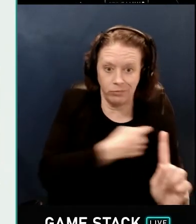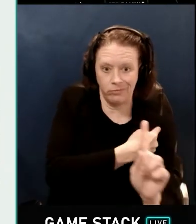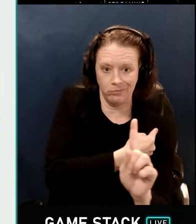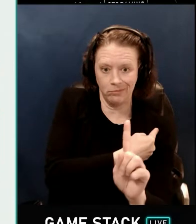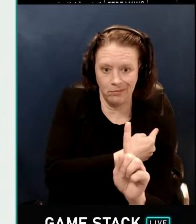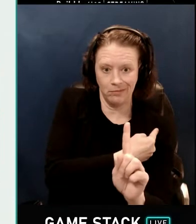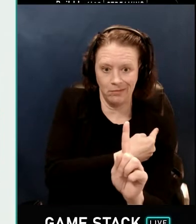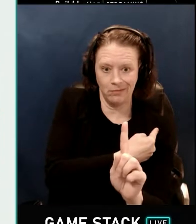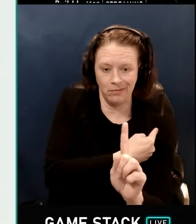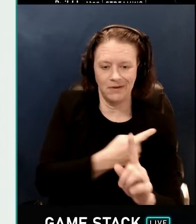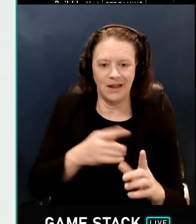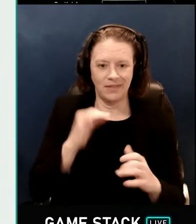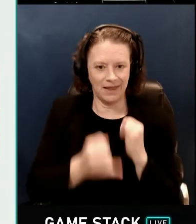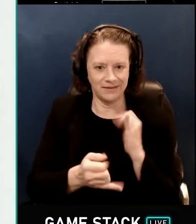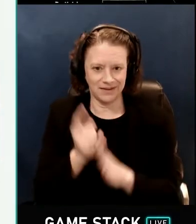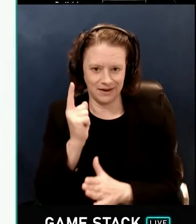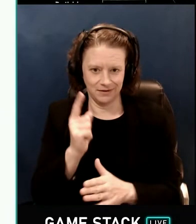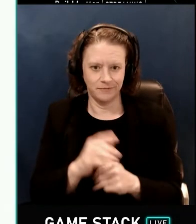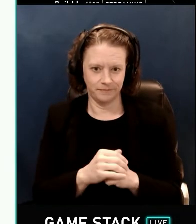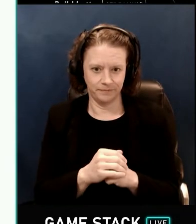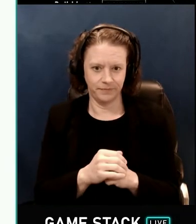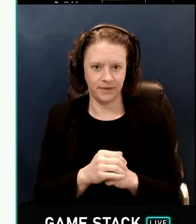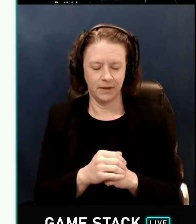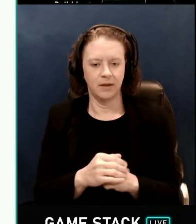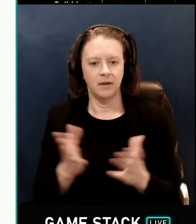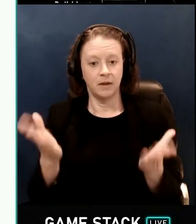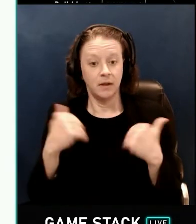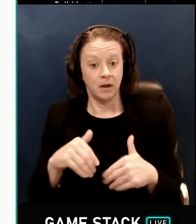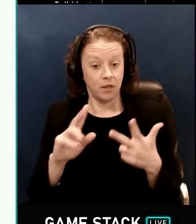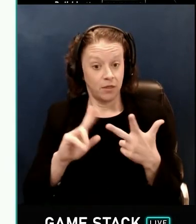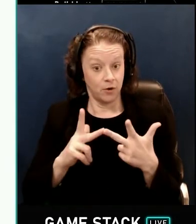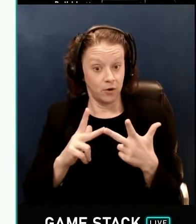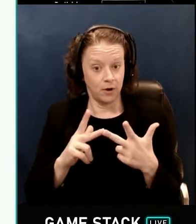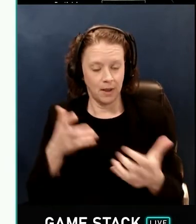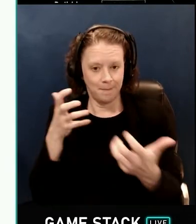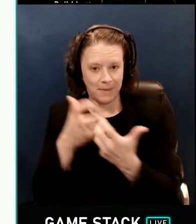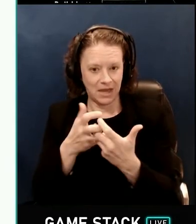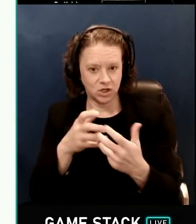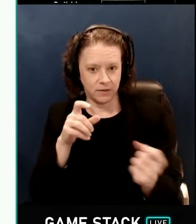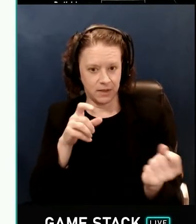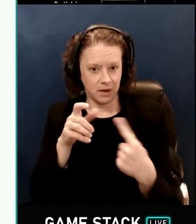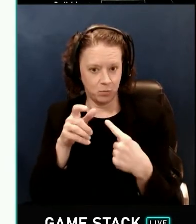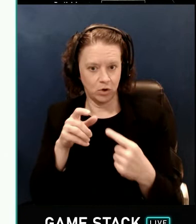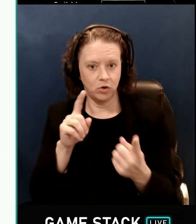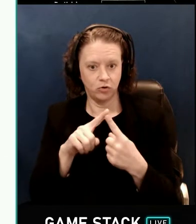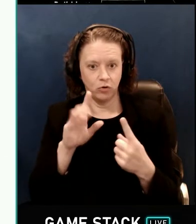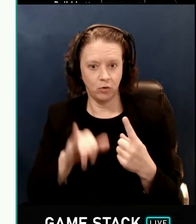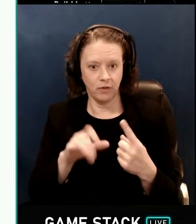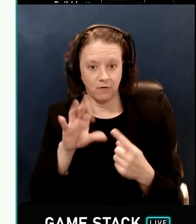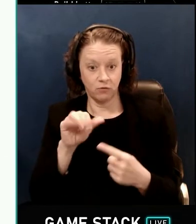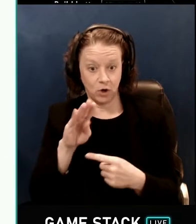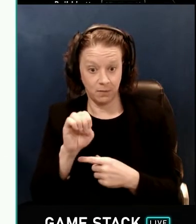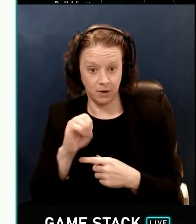OK, Step three, let's match the input to a frame. Here we're using XGameStreamingGetAssociatedFrame,